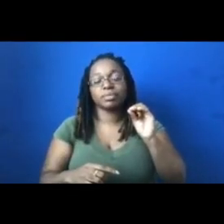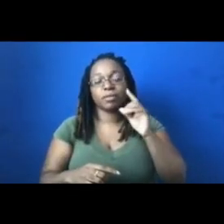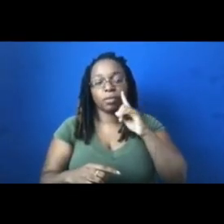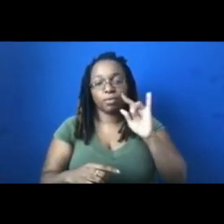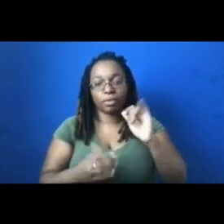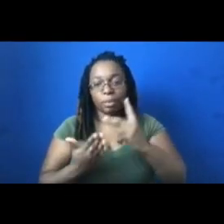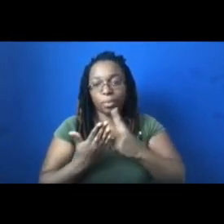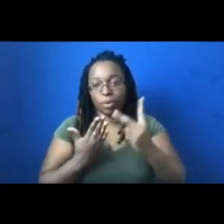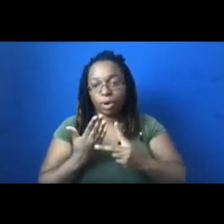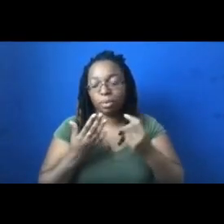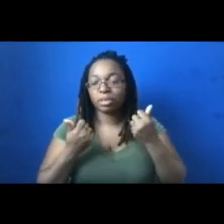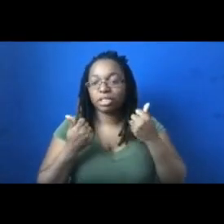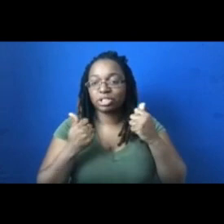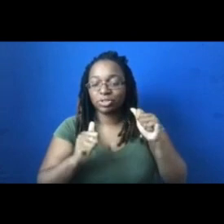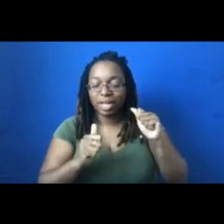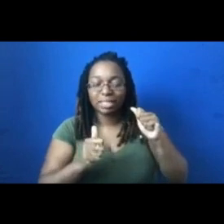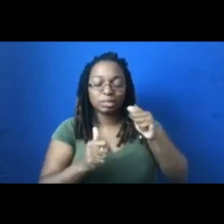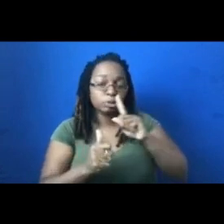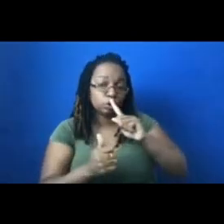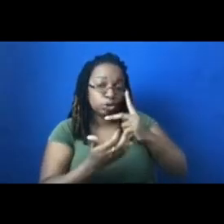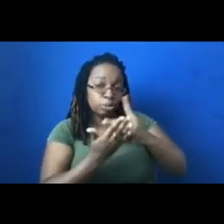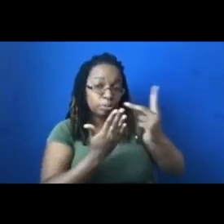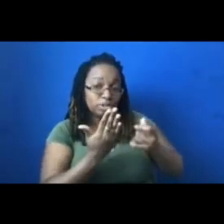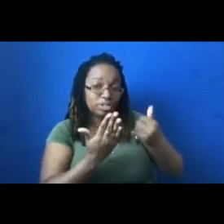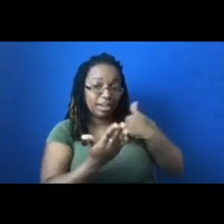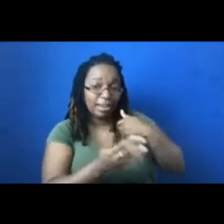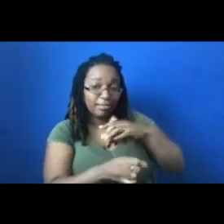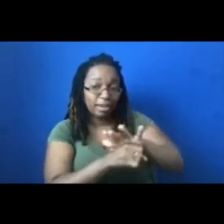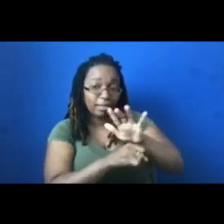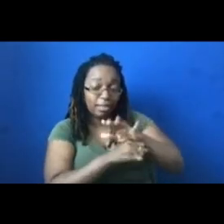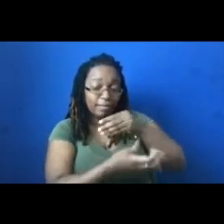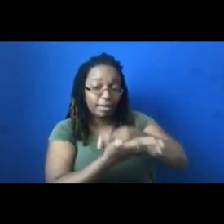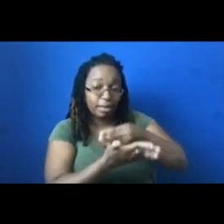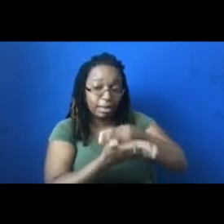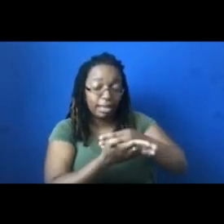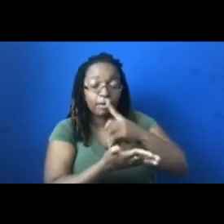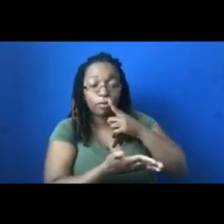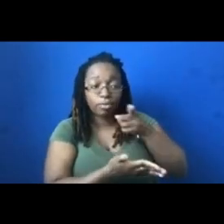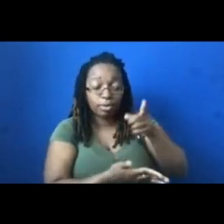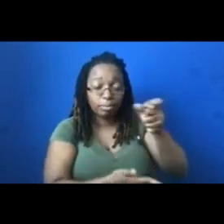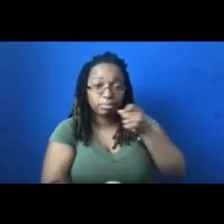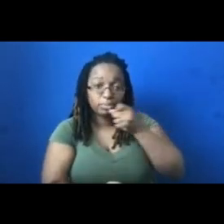fund the projects that place people into jobs. If part of the